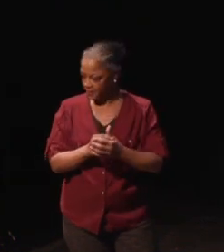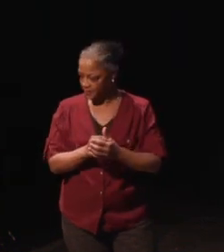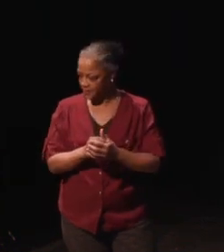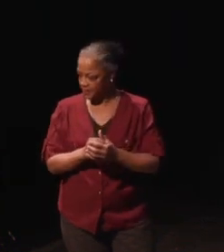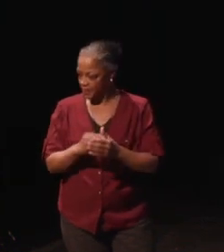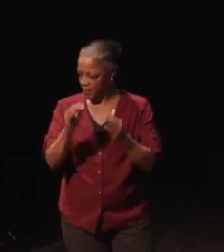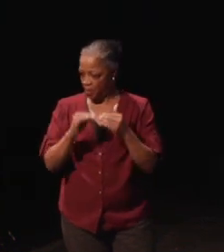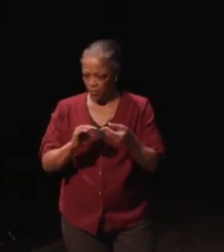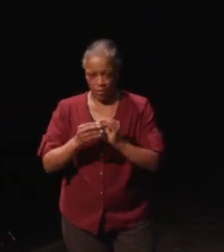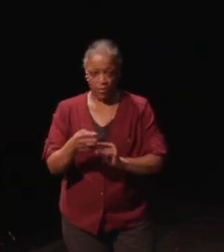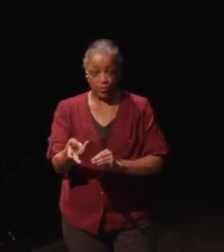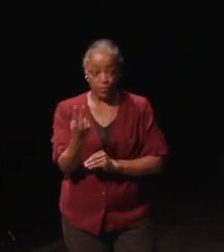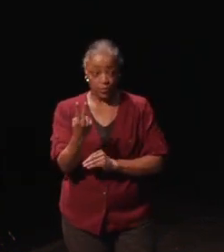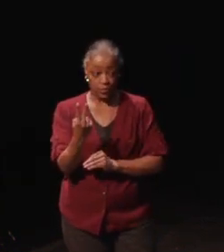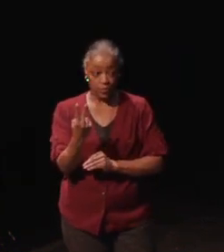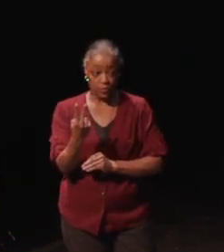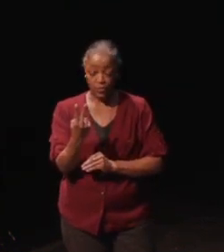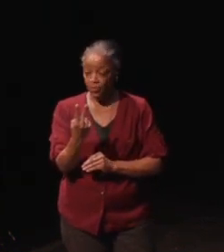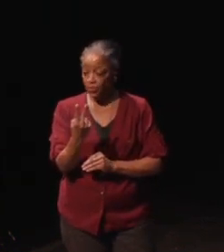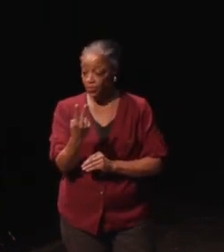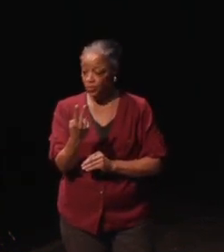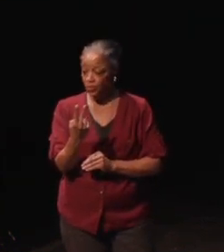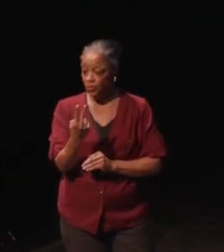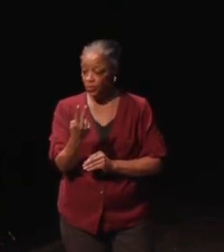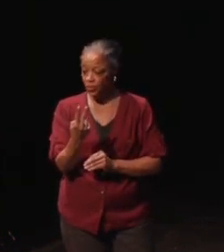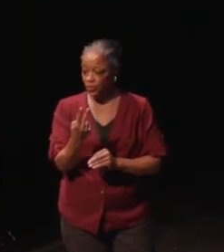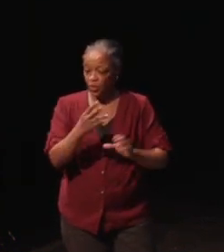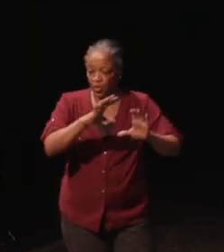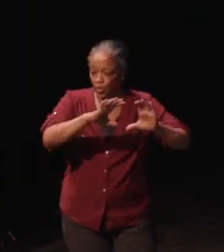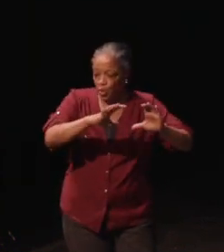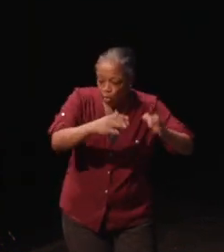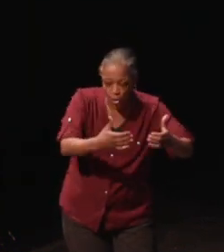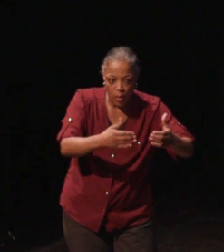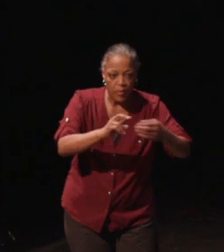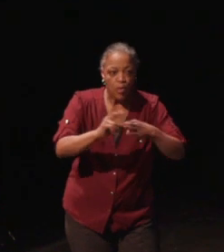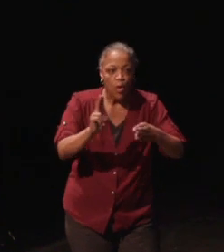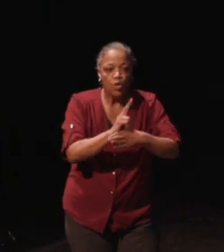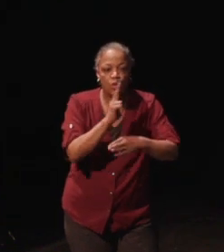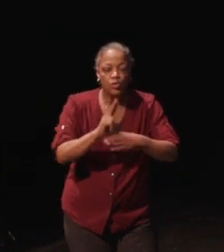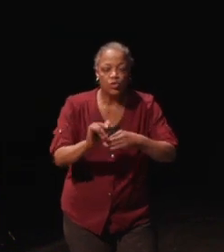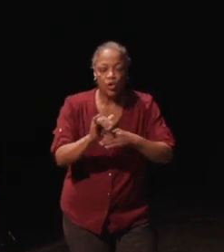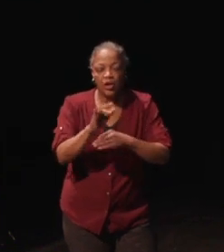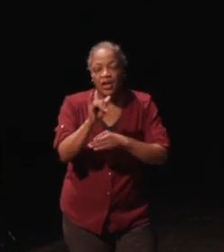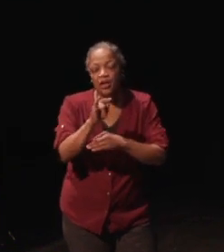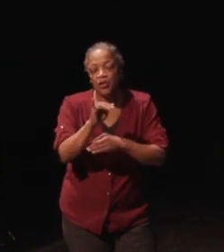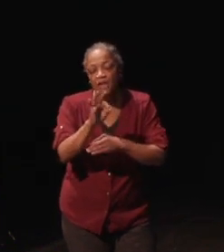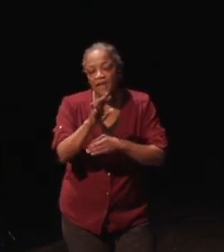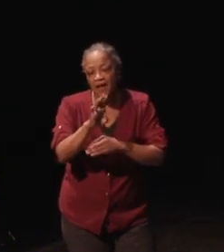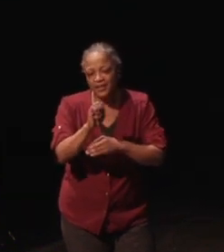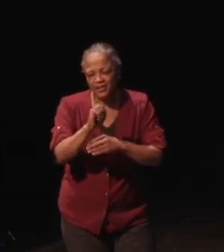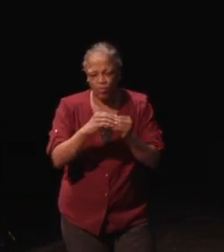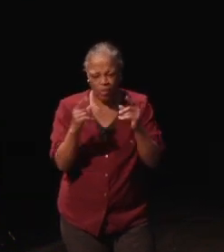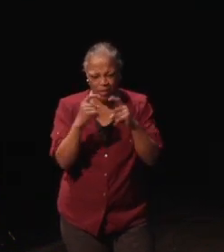Number two, group your user interface. This is a lot more complicated to explain I think.